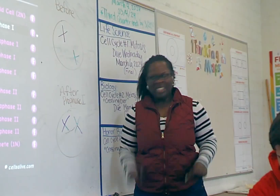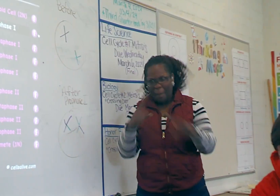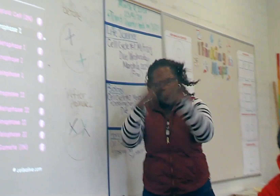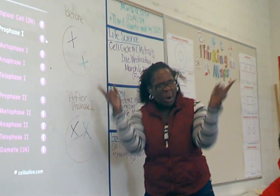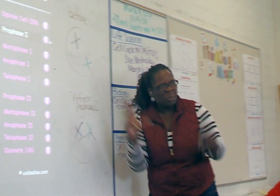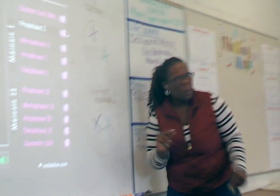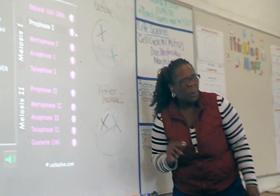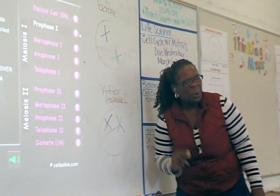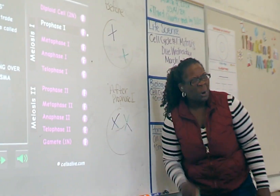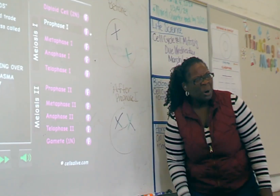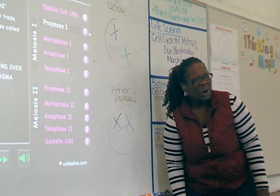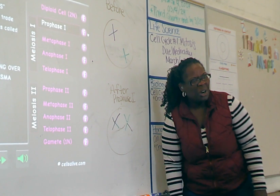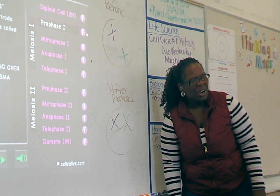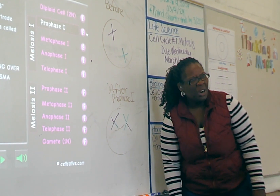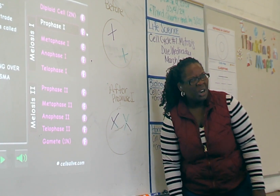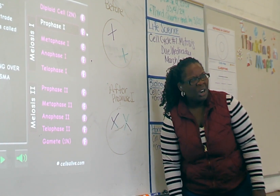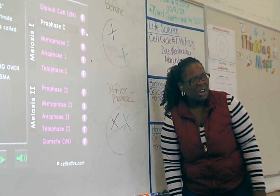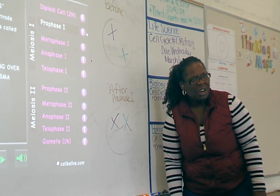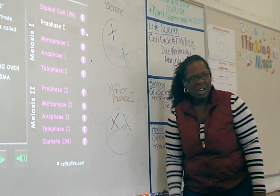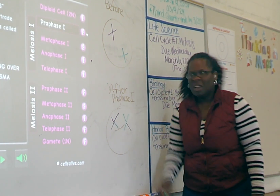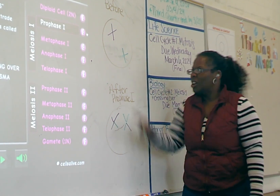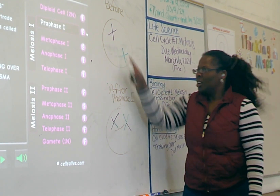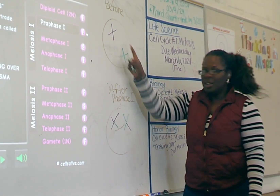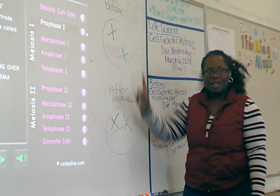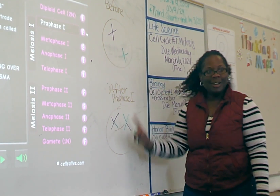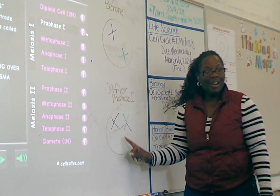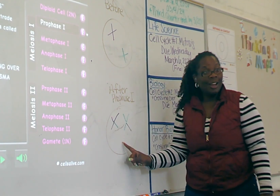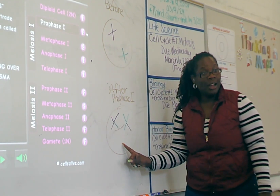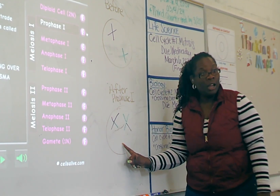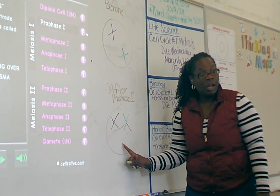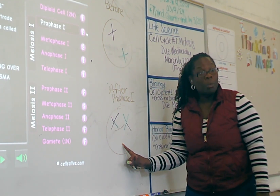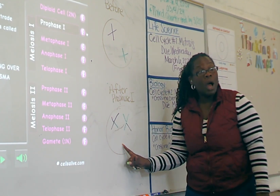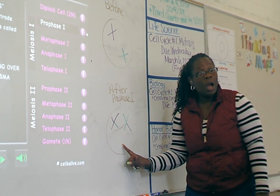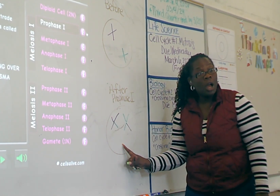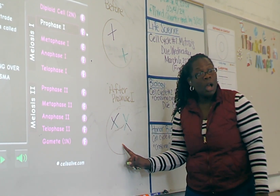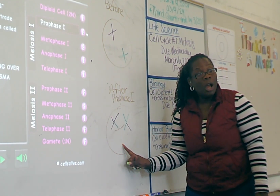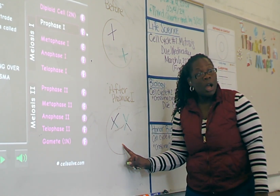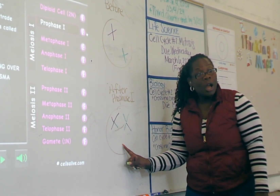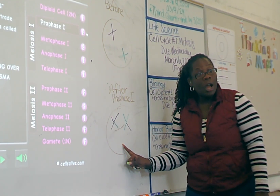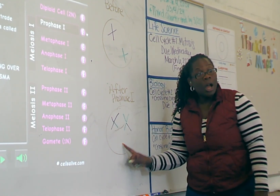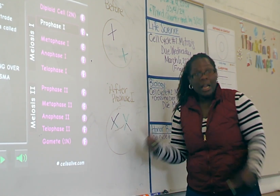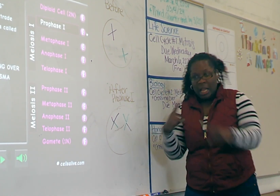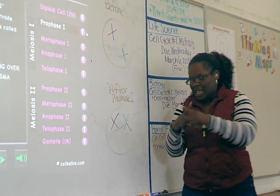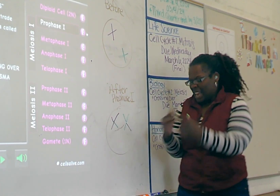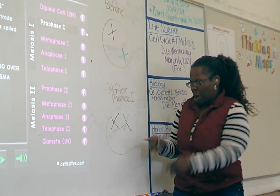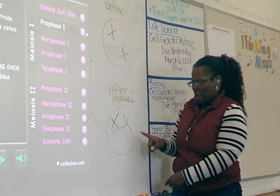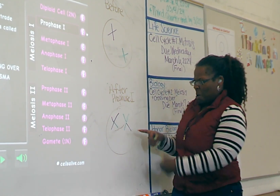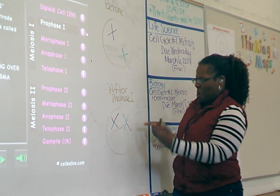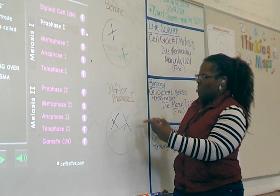What does the separation do? From here to here. What happened?